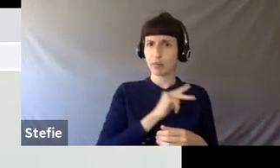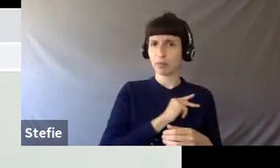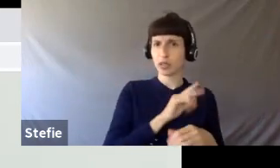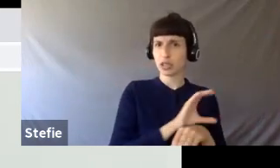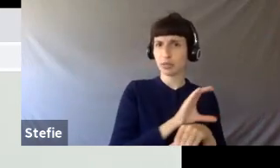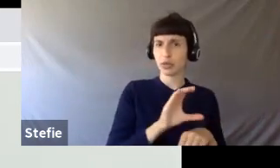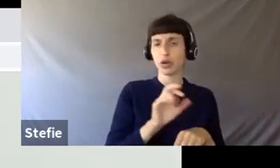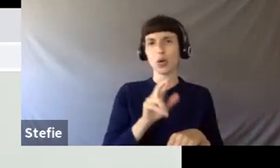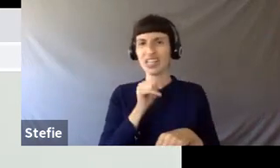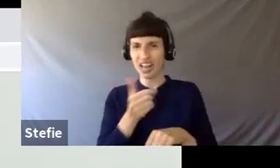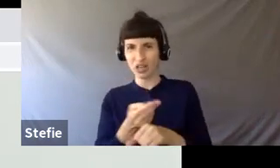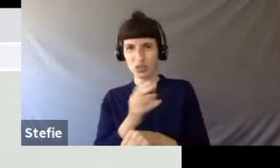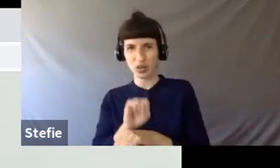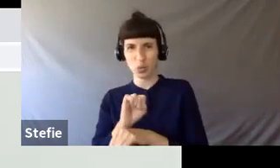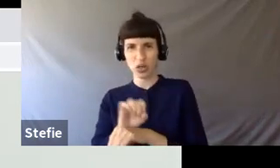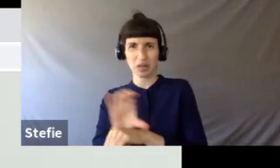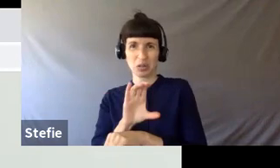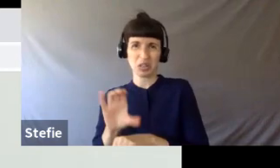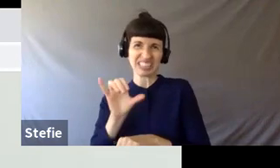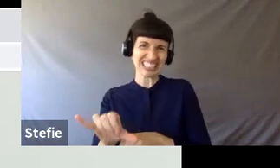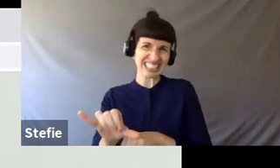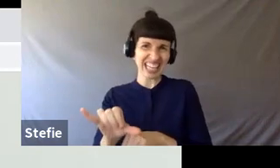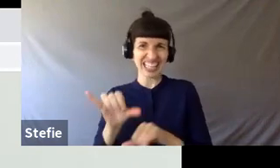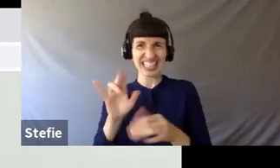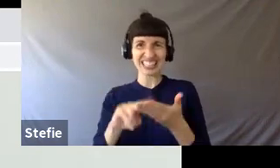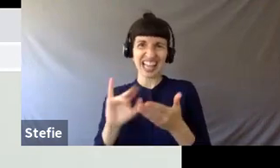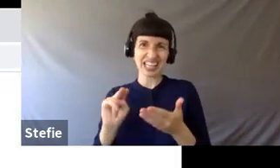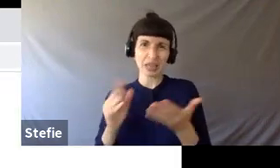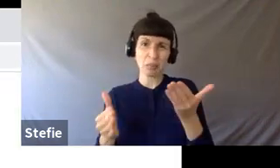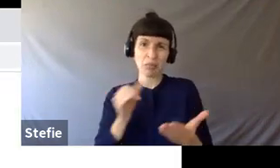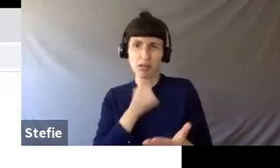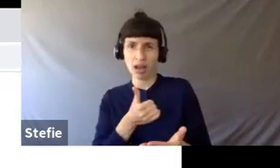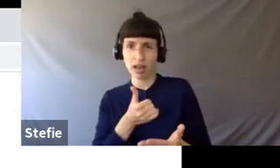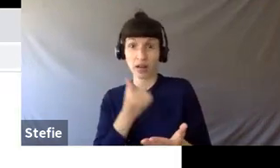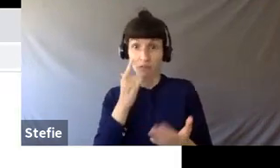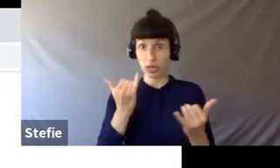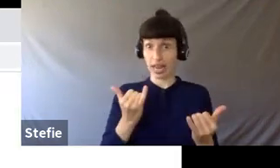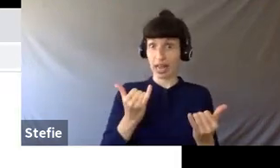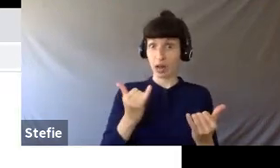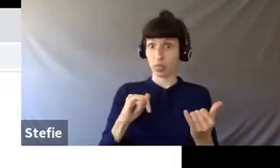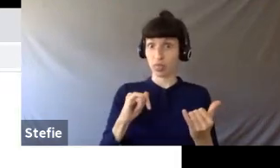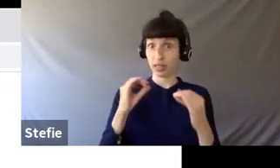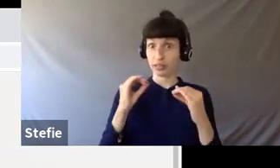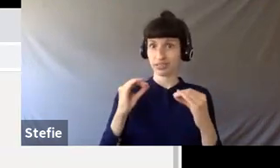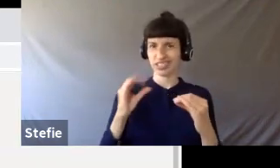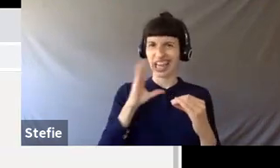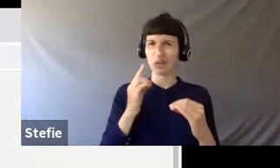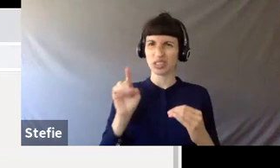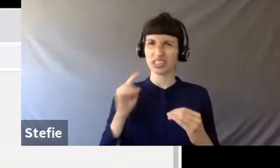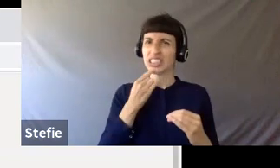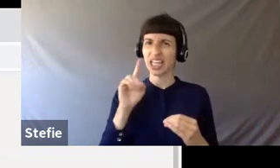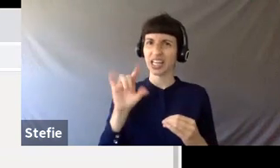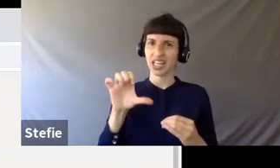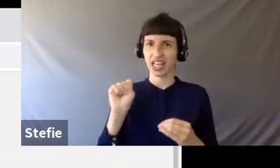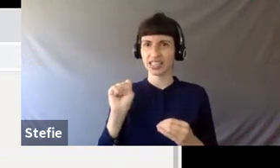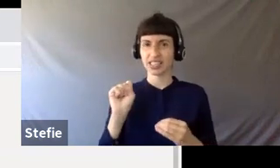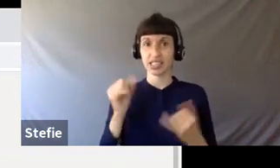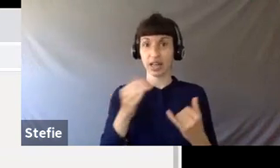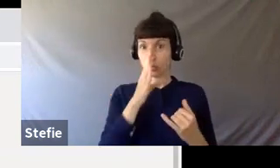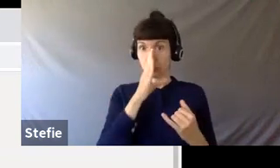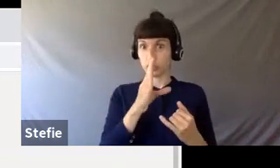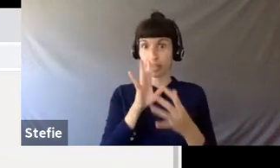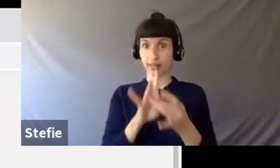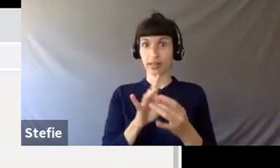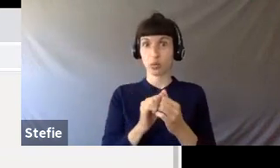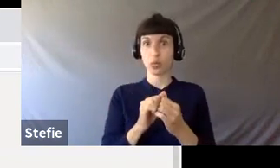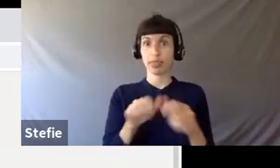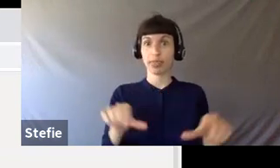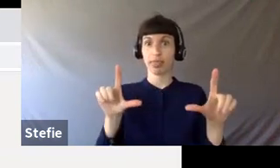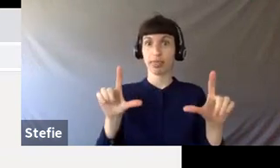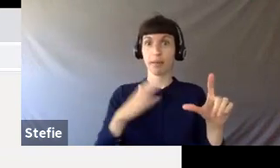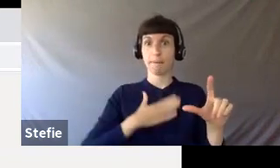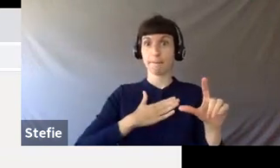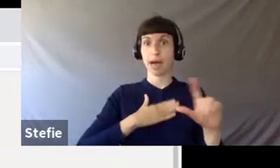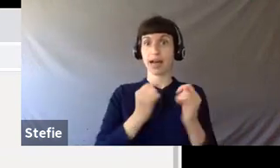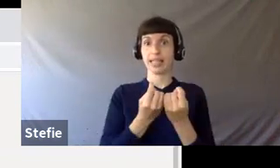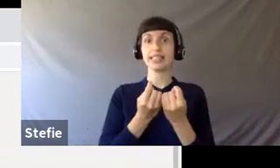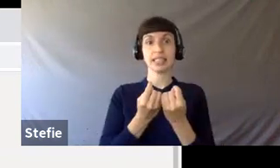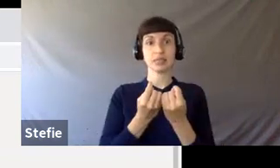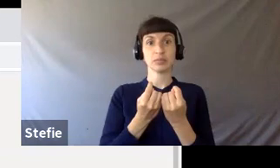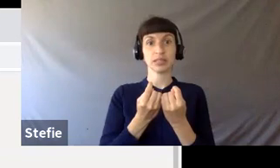and if you are on a personal device